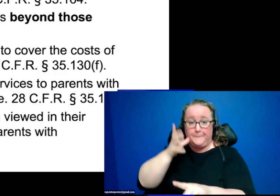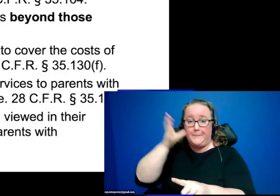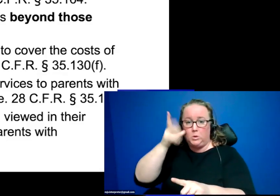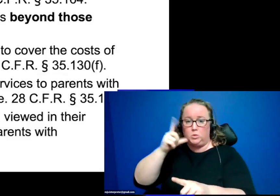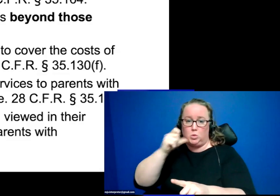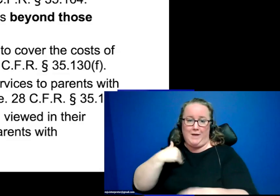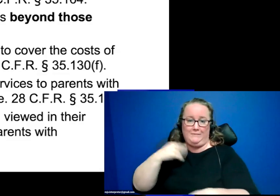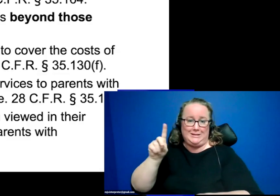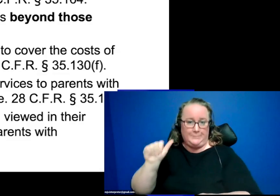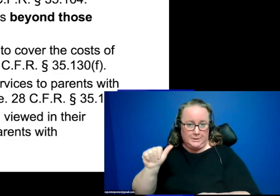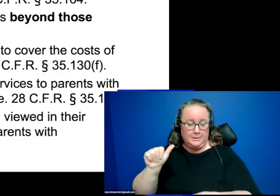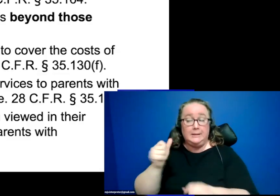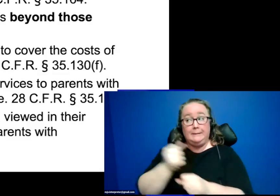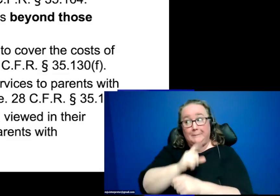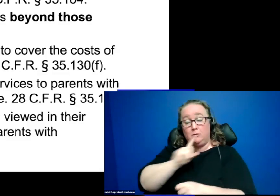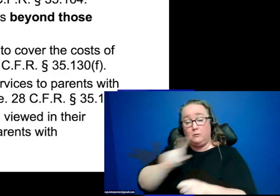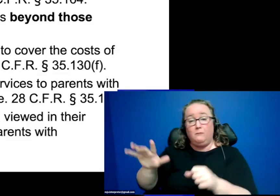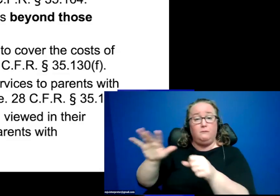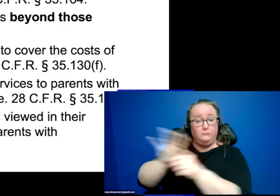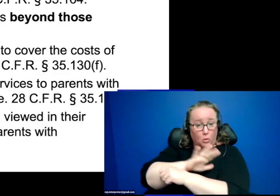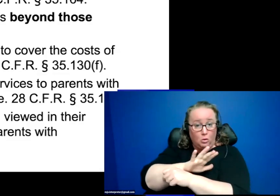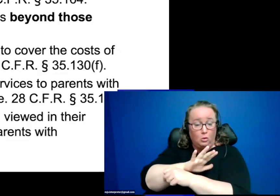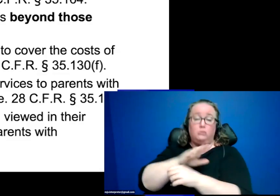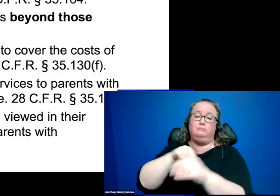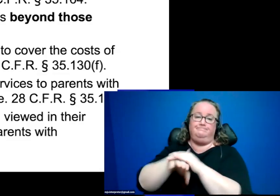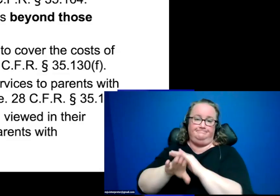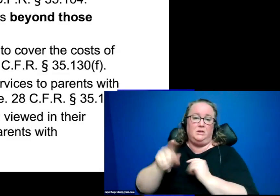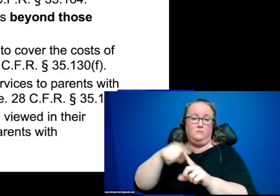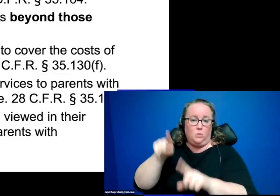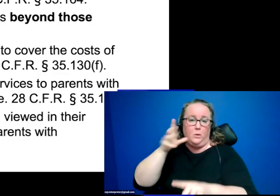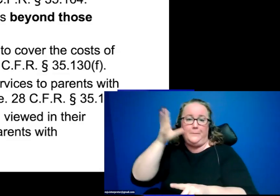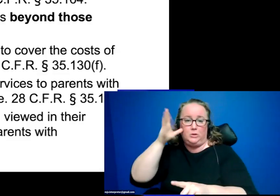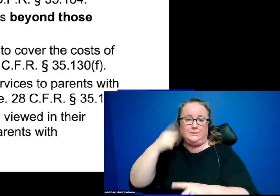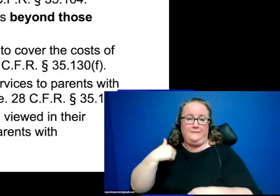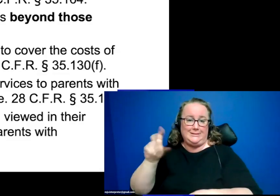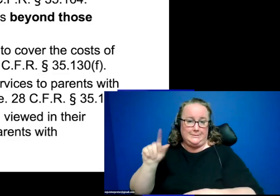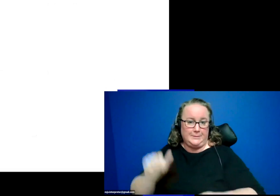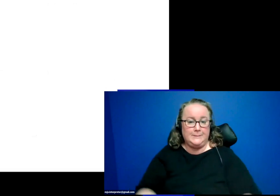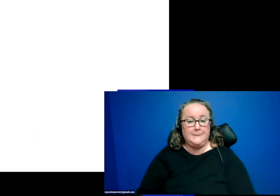Again, making sure that they are fully accessible to parents with disabilities. Next slide, please.